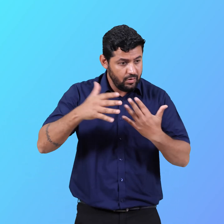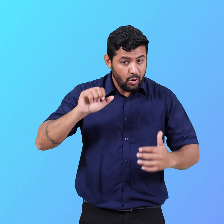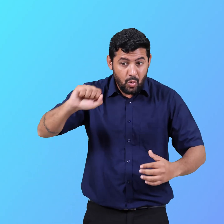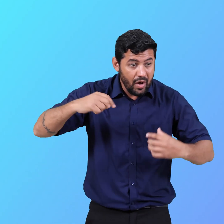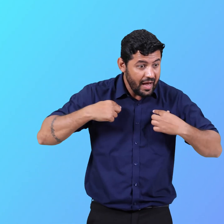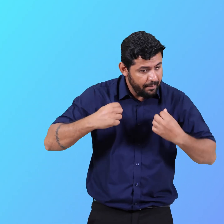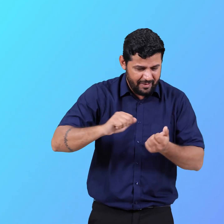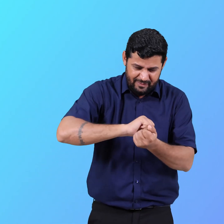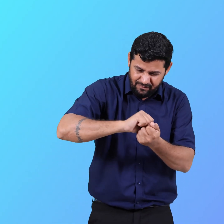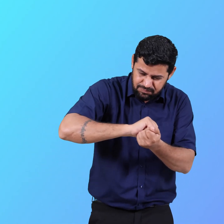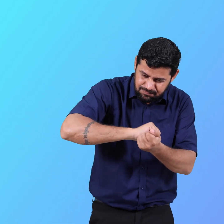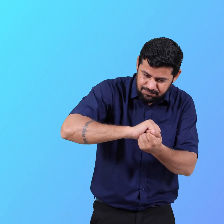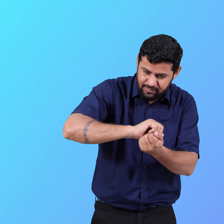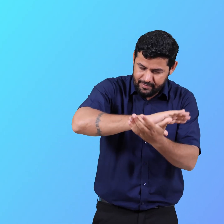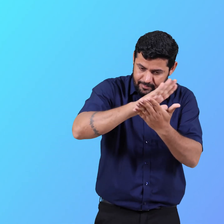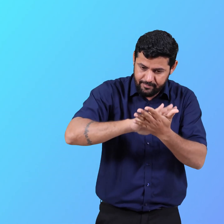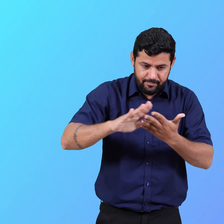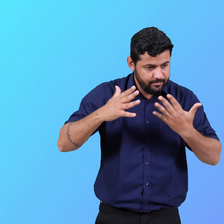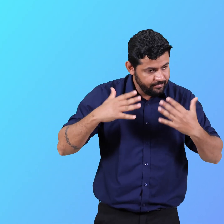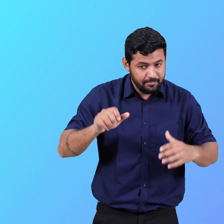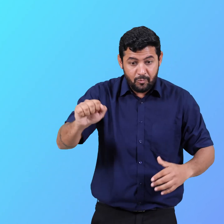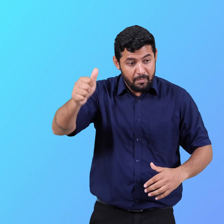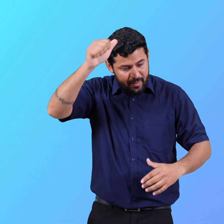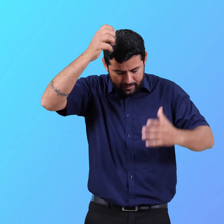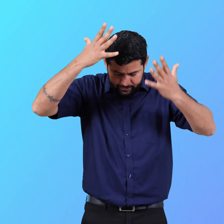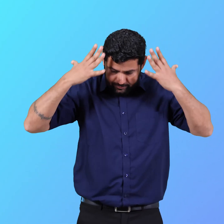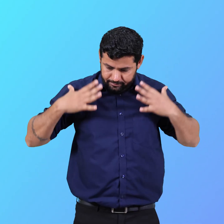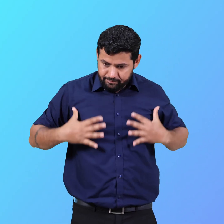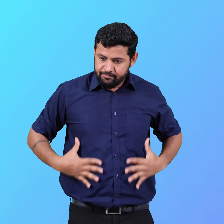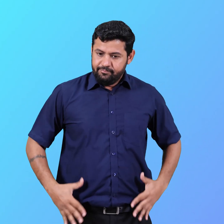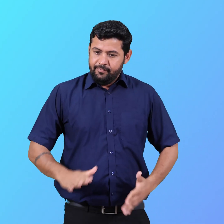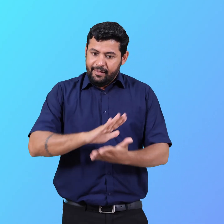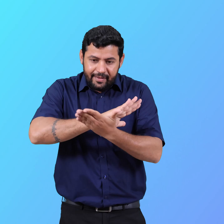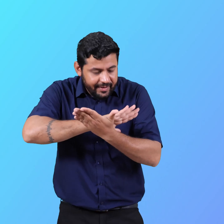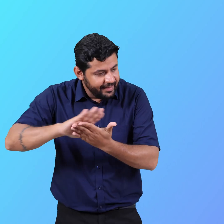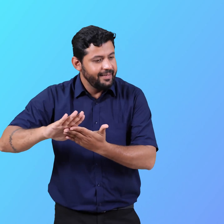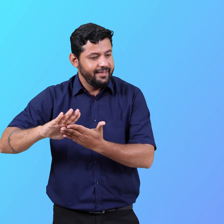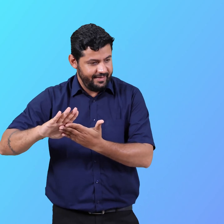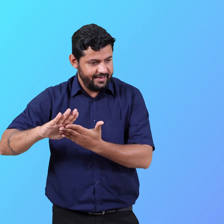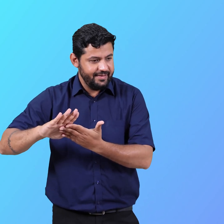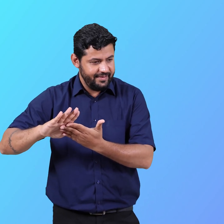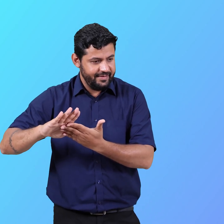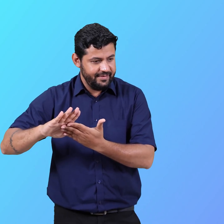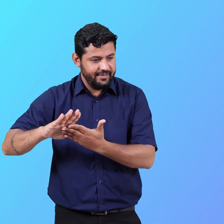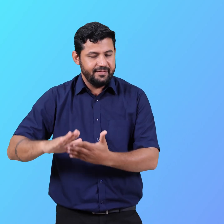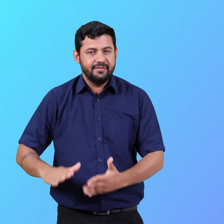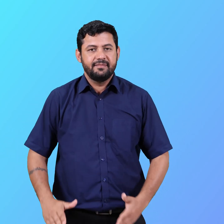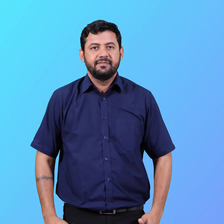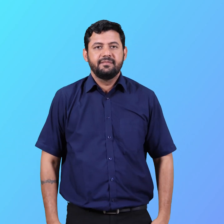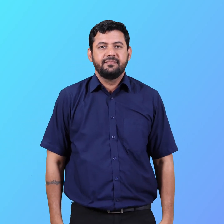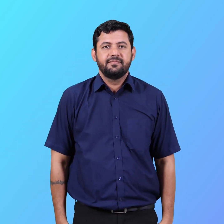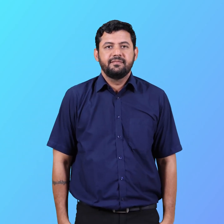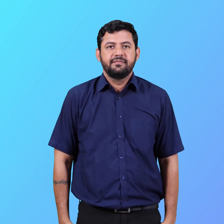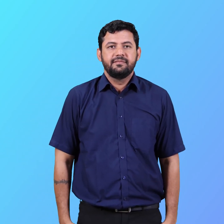Then they must wash their clothes and bathe their bodies in water. Then they will be clean.